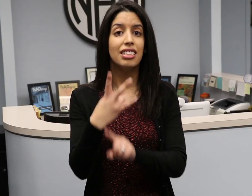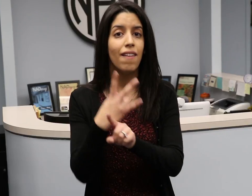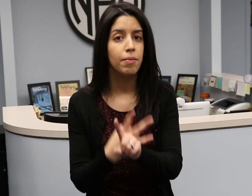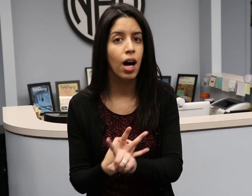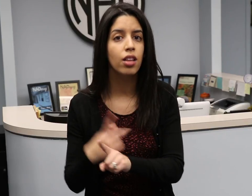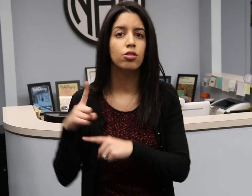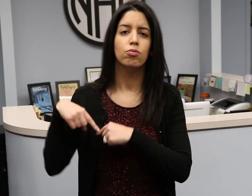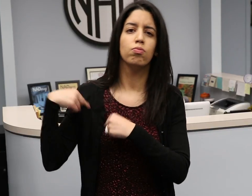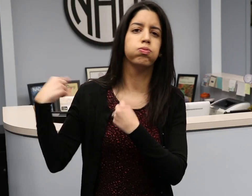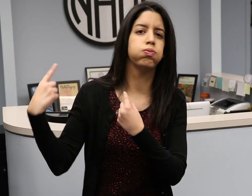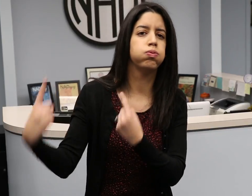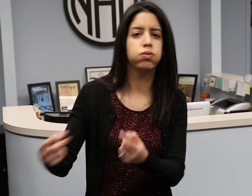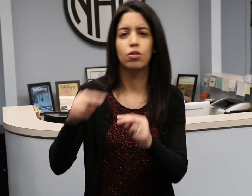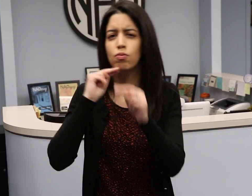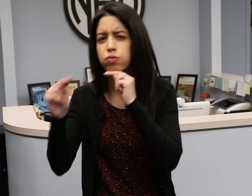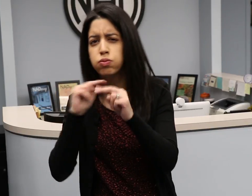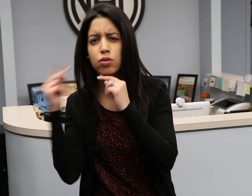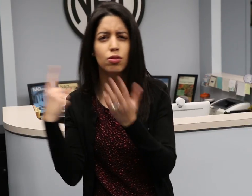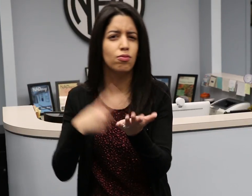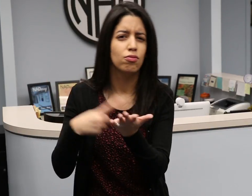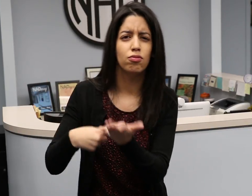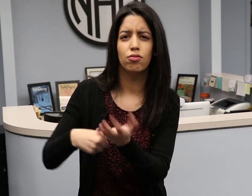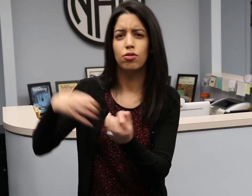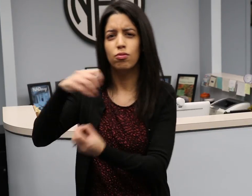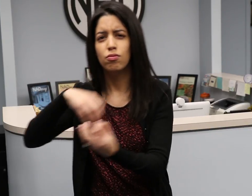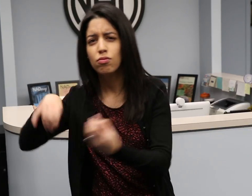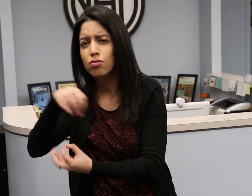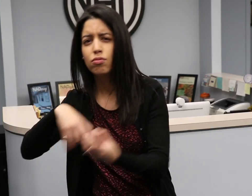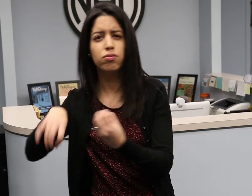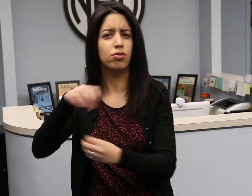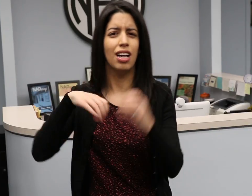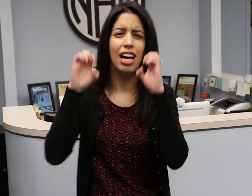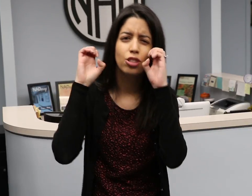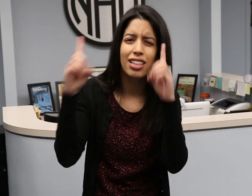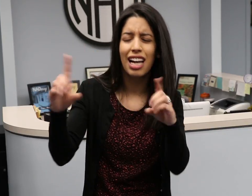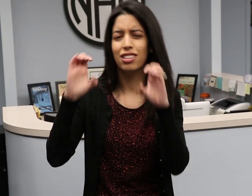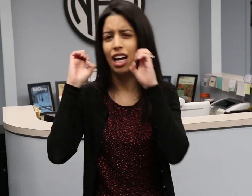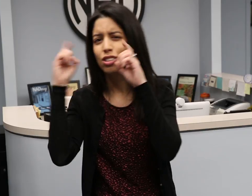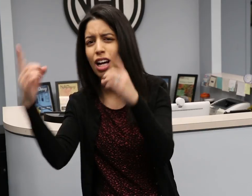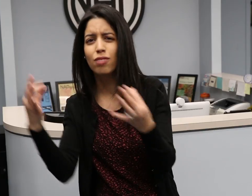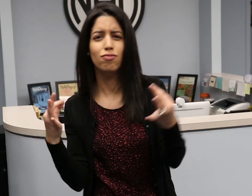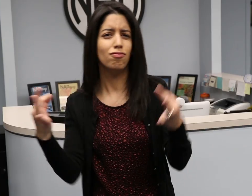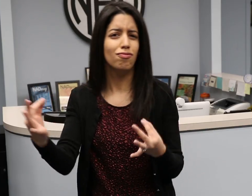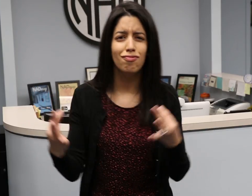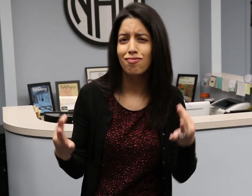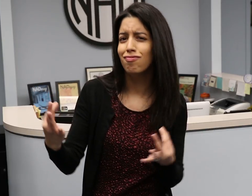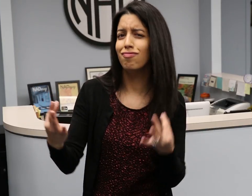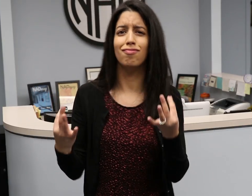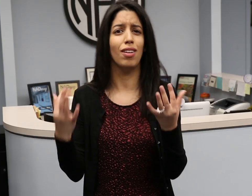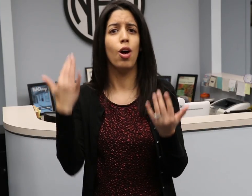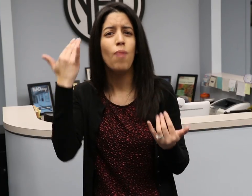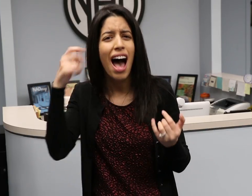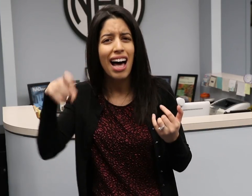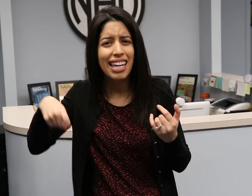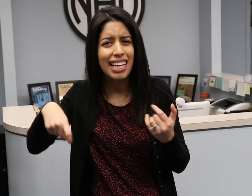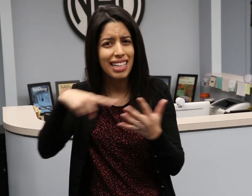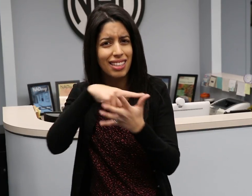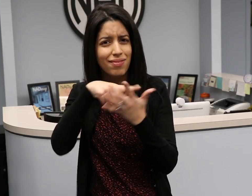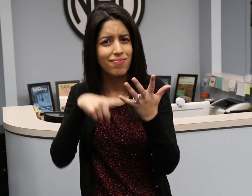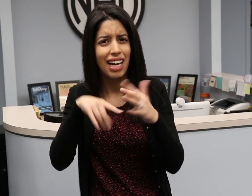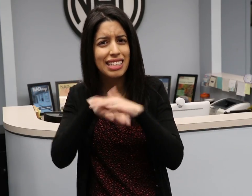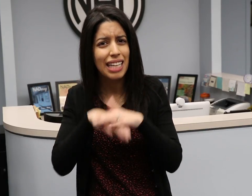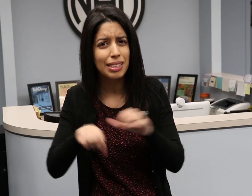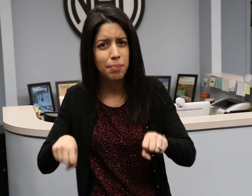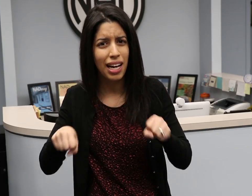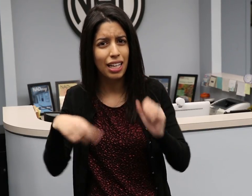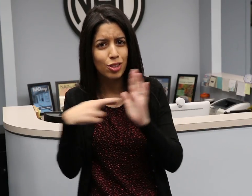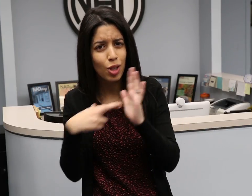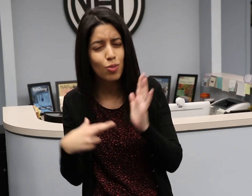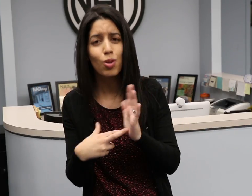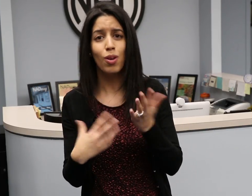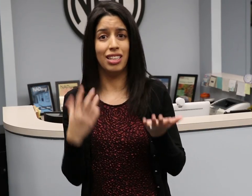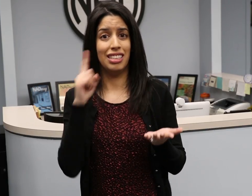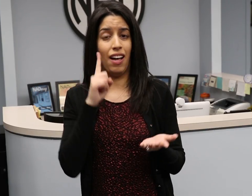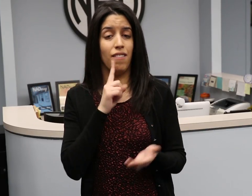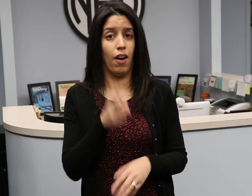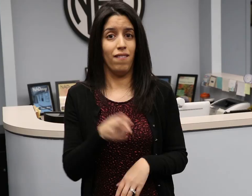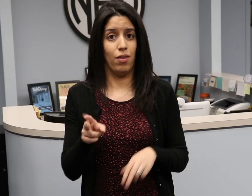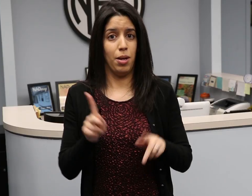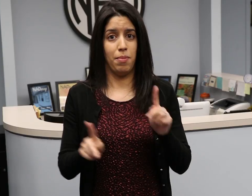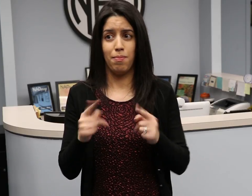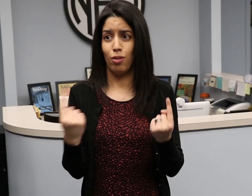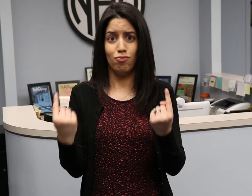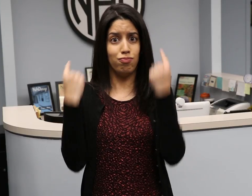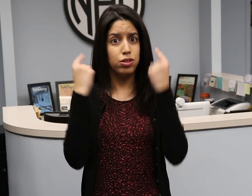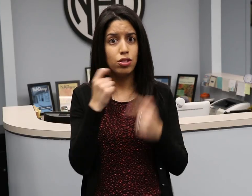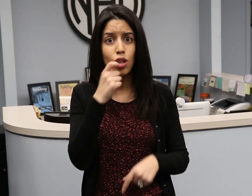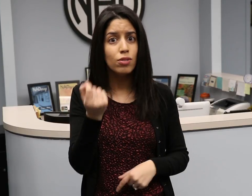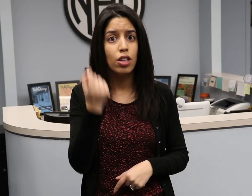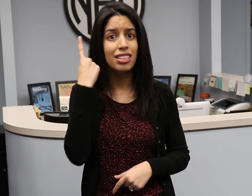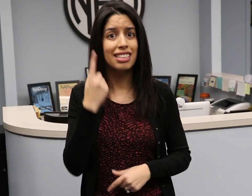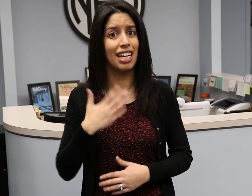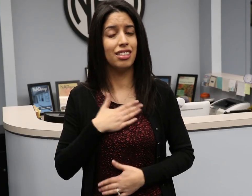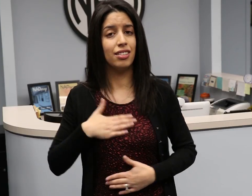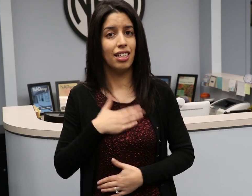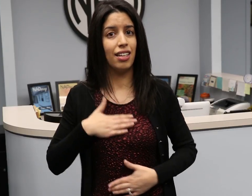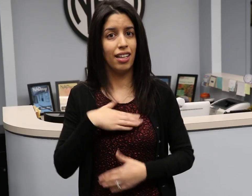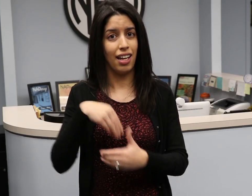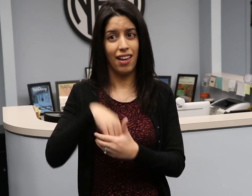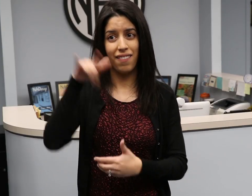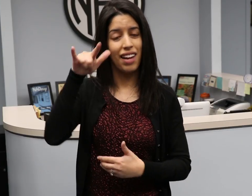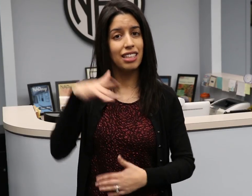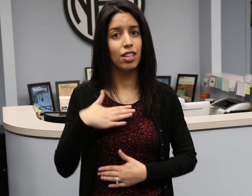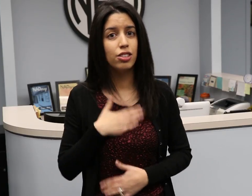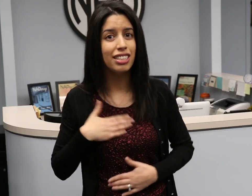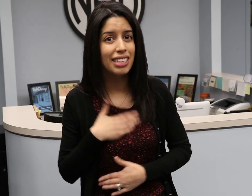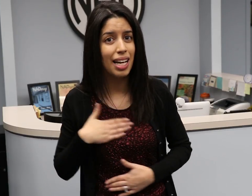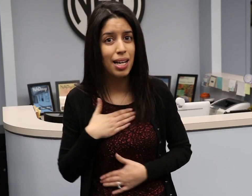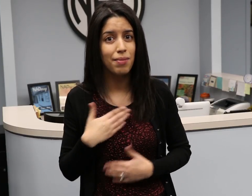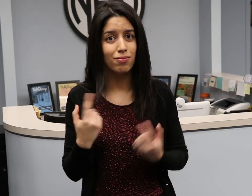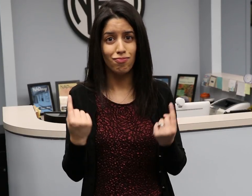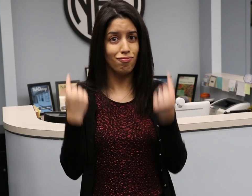After seven months of negotiating, the committee reached an agreement on ensuring that